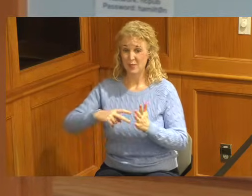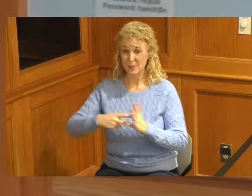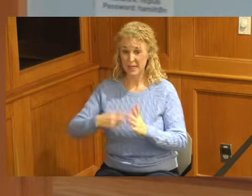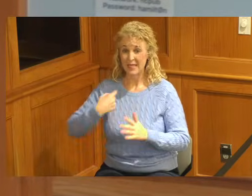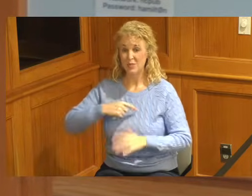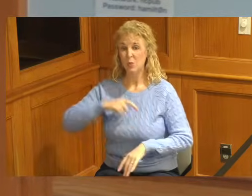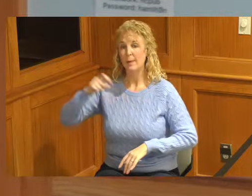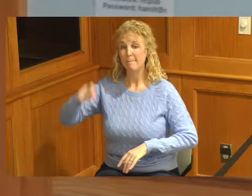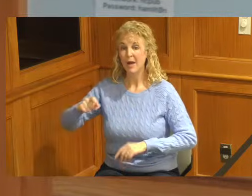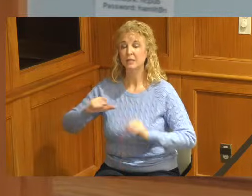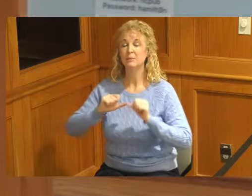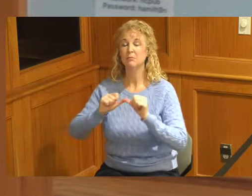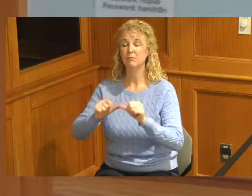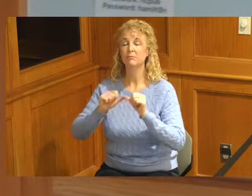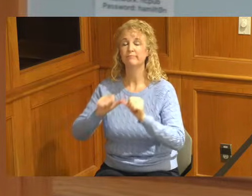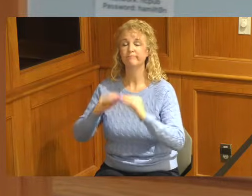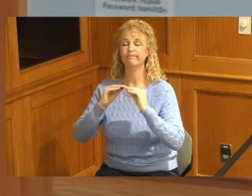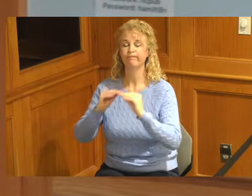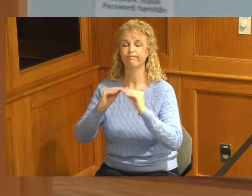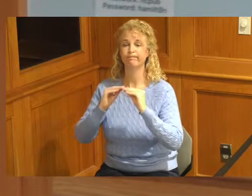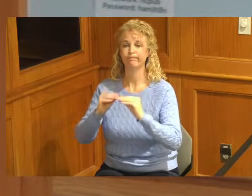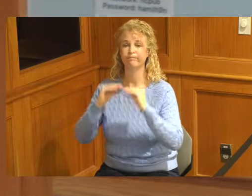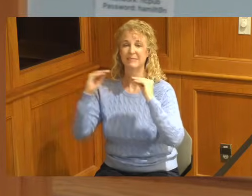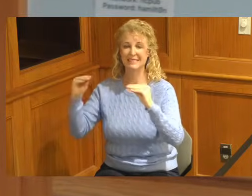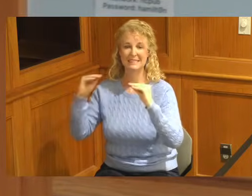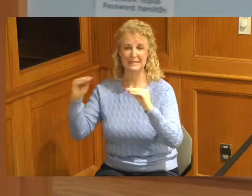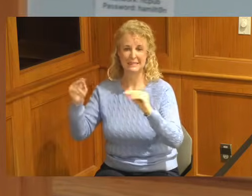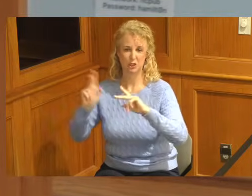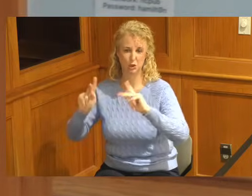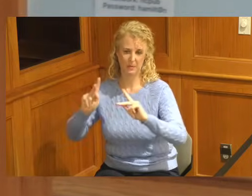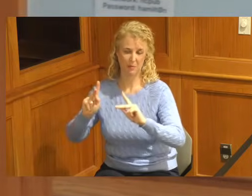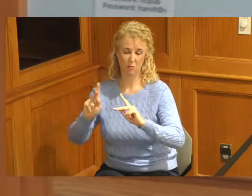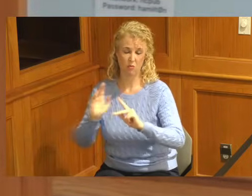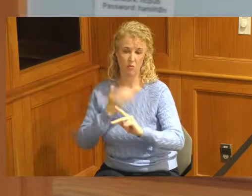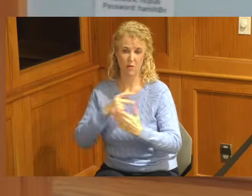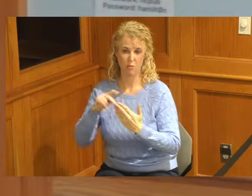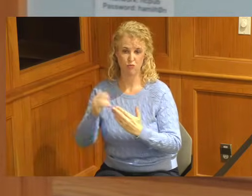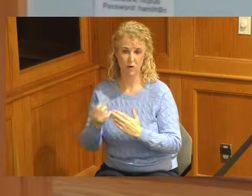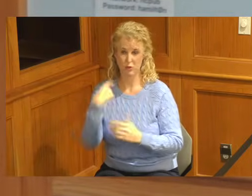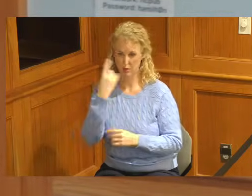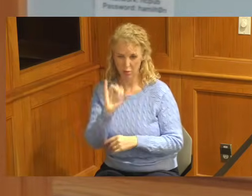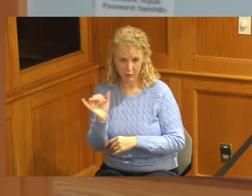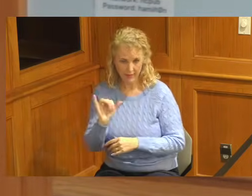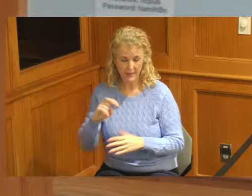about what what we're actually talking about with these projects. And I think you know,